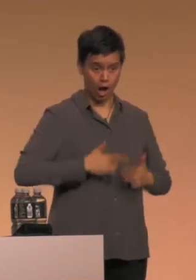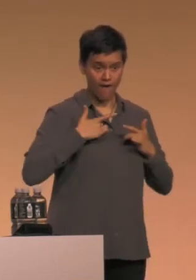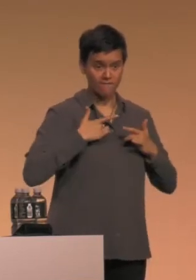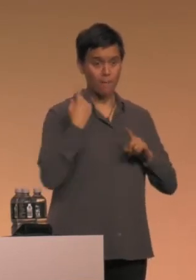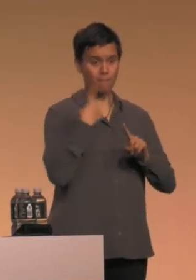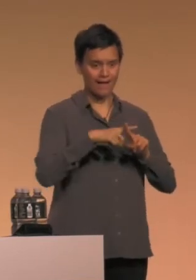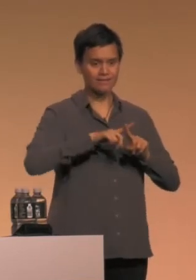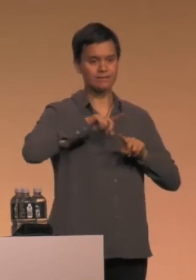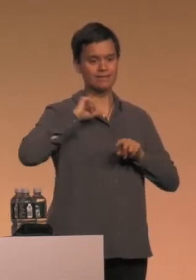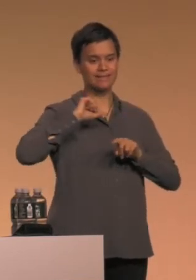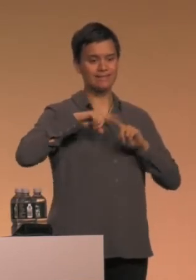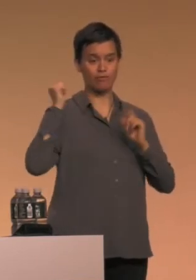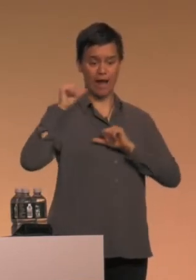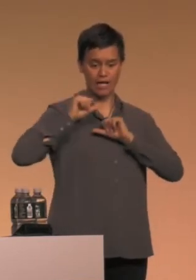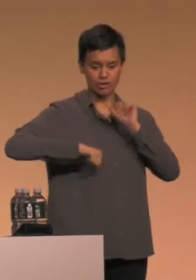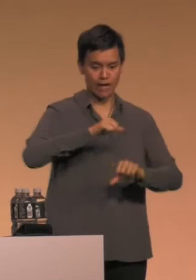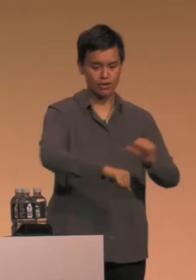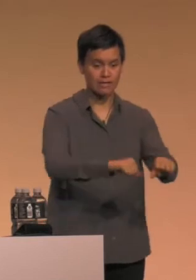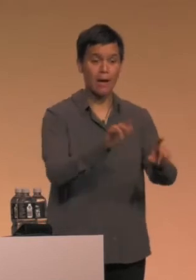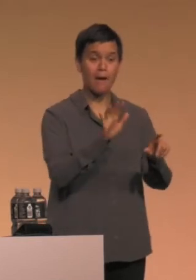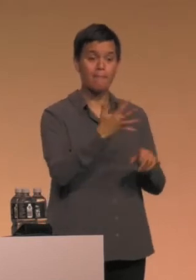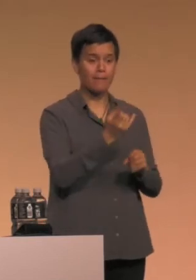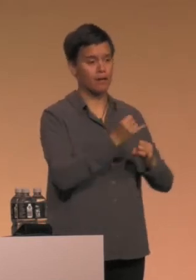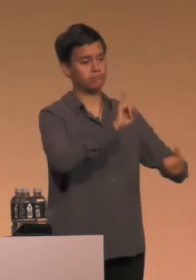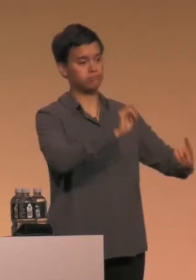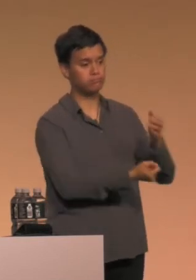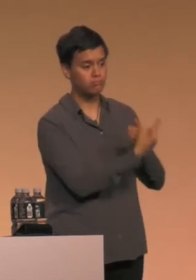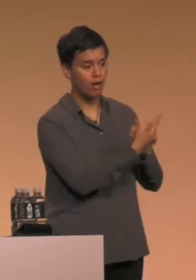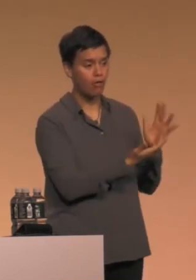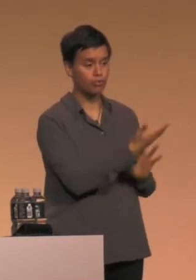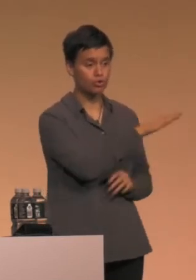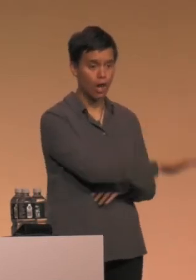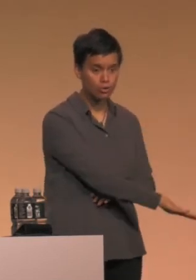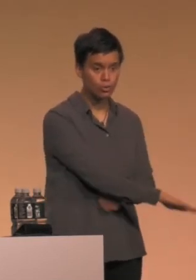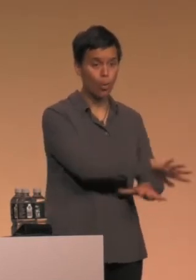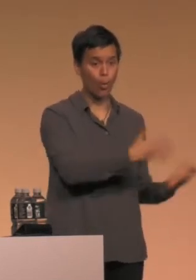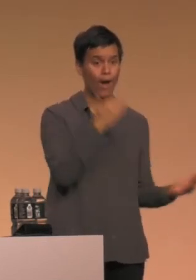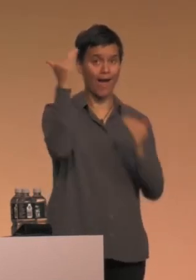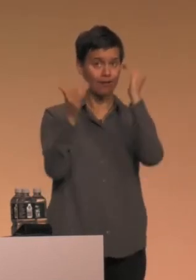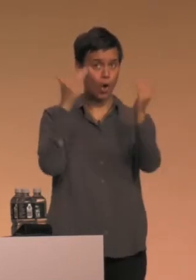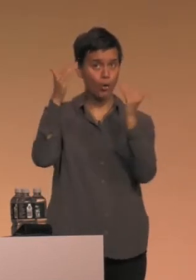They might come from adverse child events. Or adults who've experienced some form of abuse--